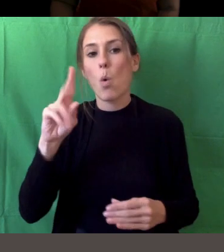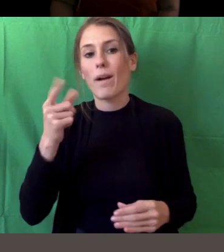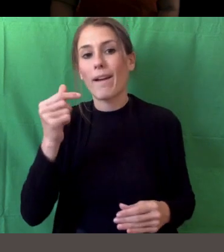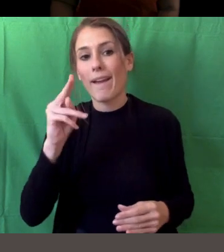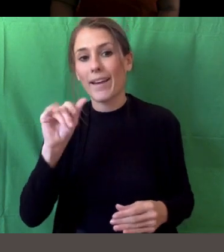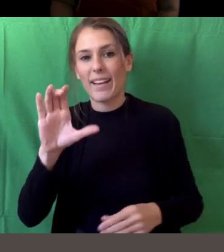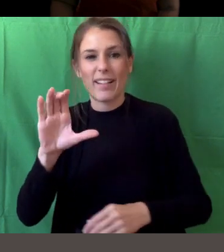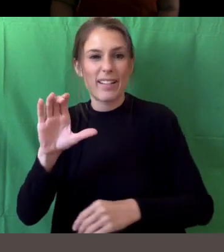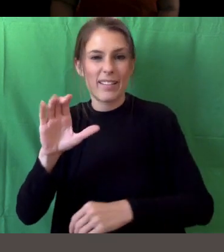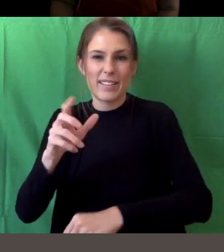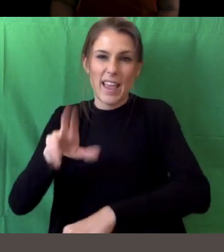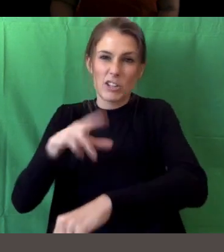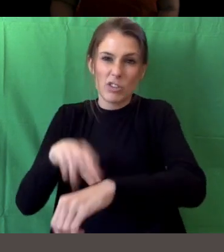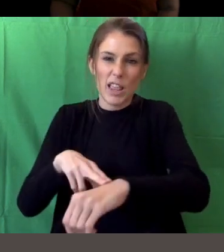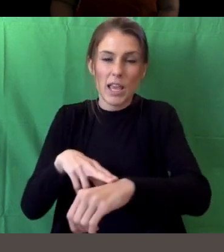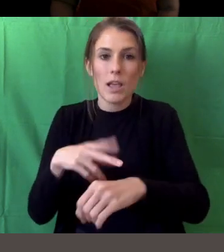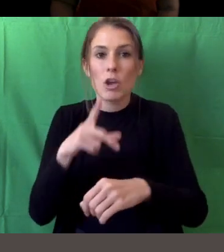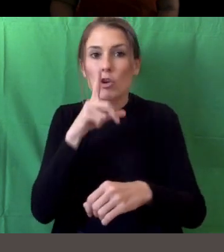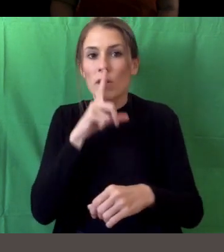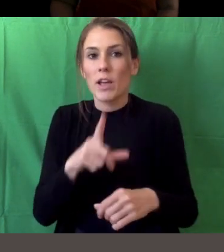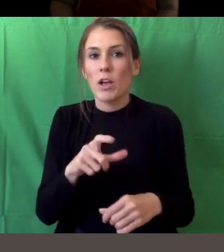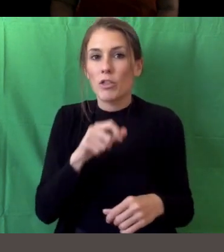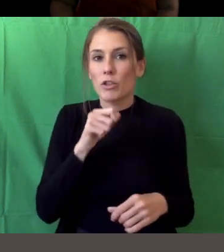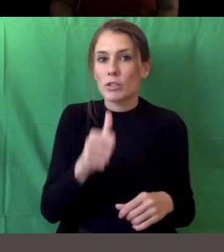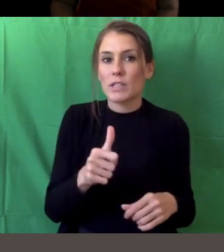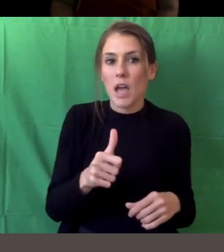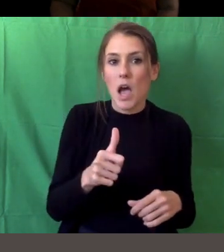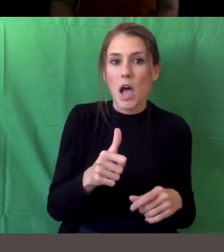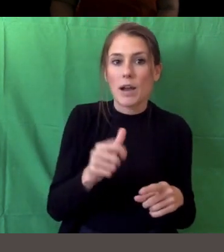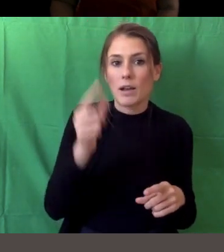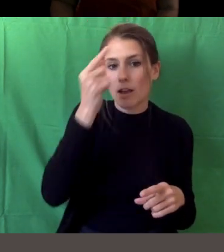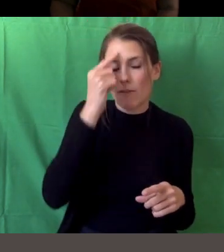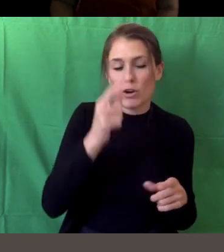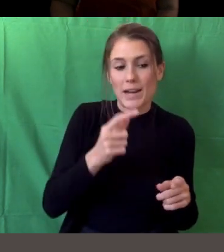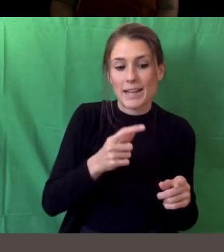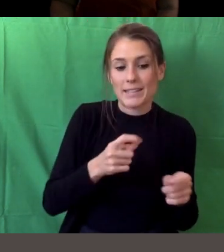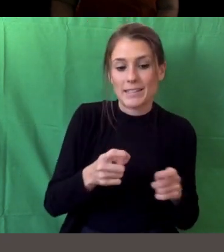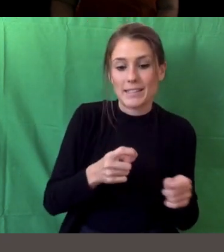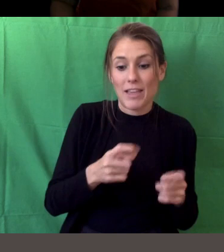There isn't always a governance structure in the beginning and it's too small to have an official one.